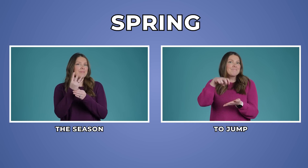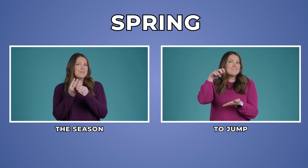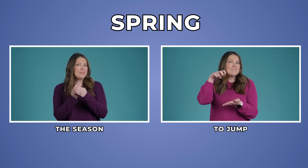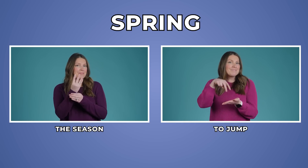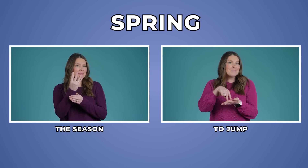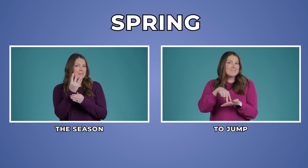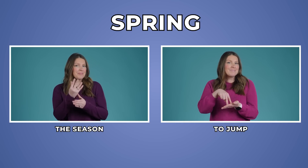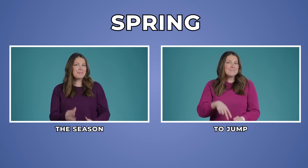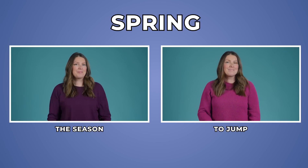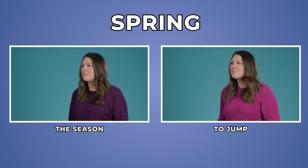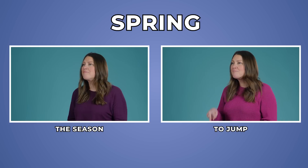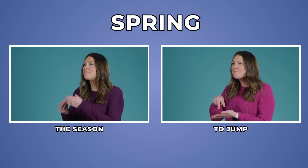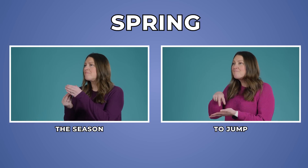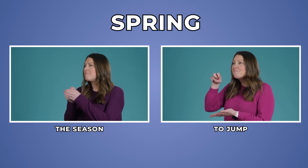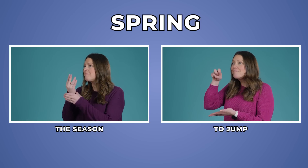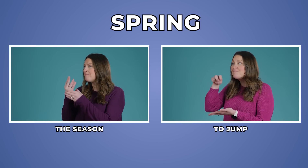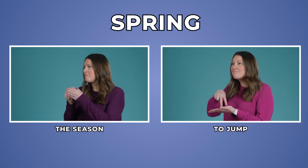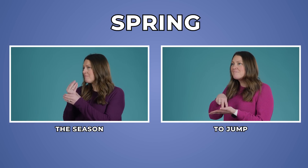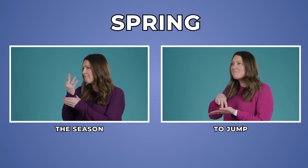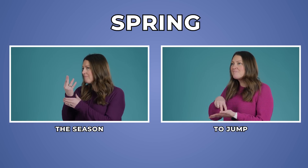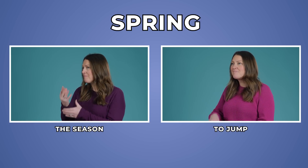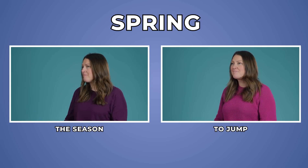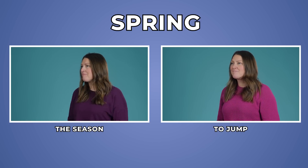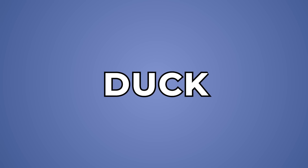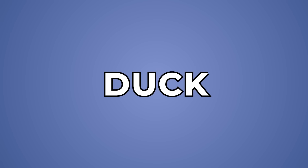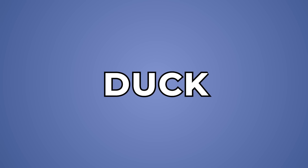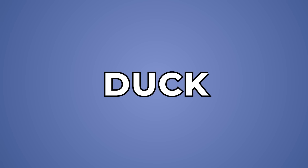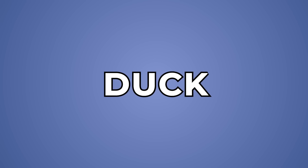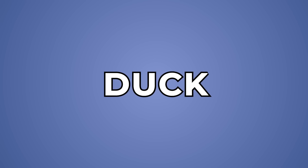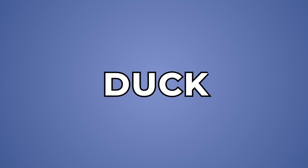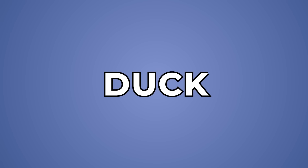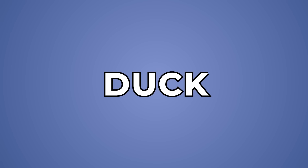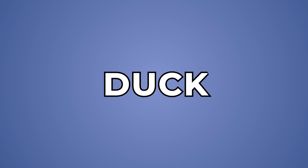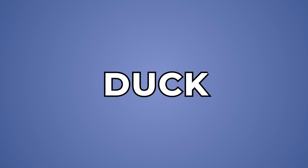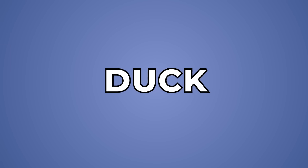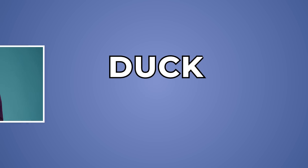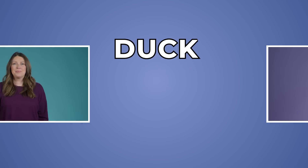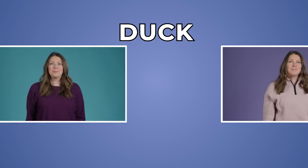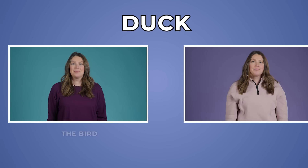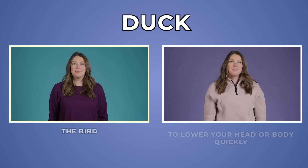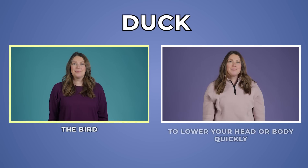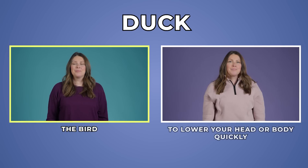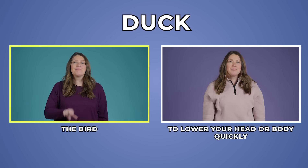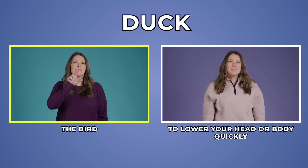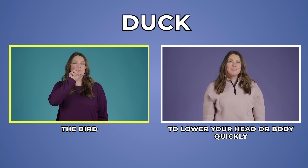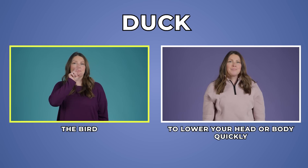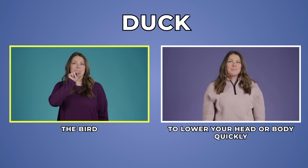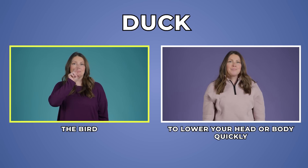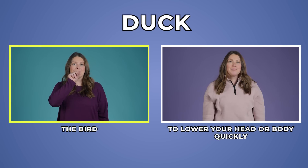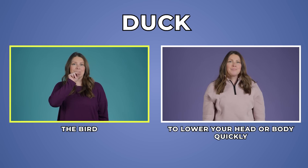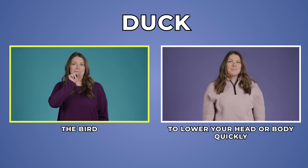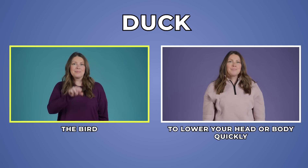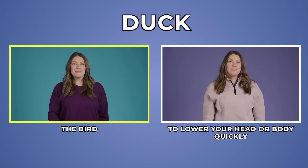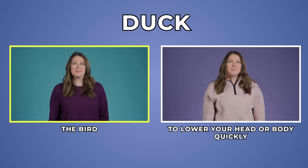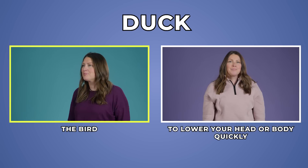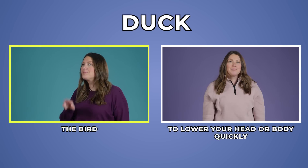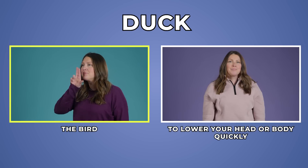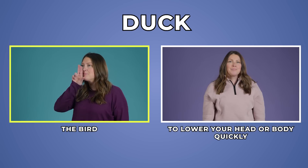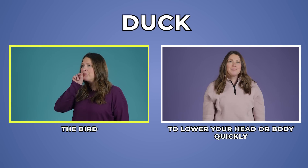Spring. Duck. The bird.